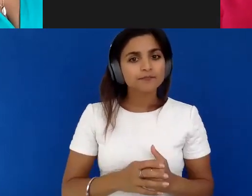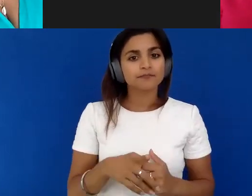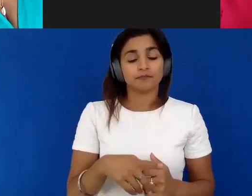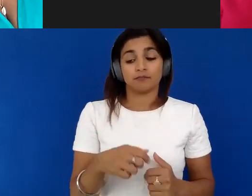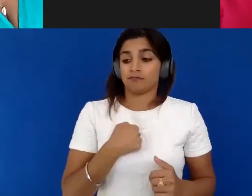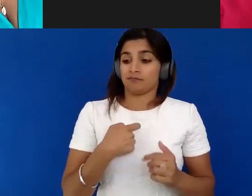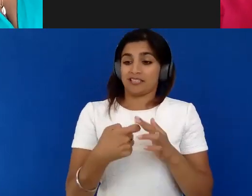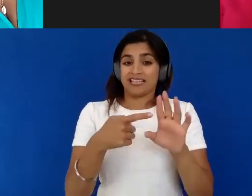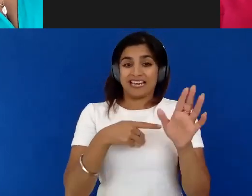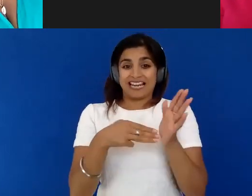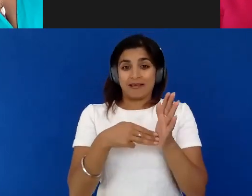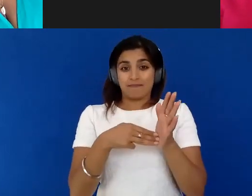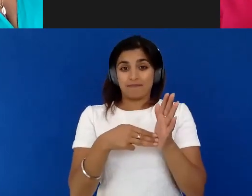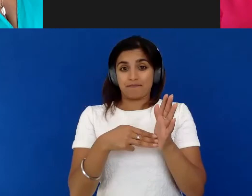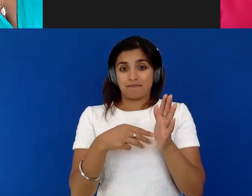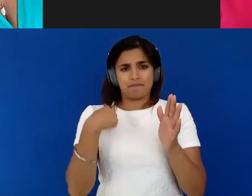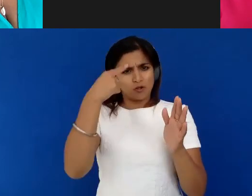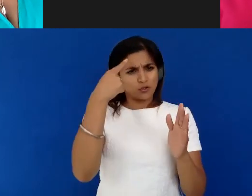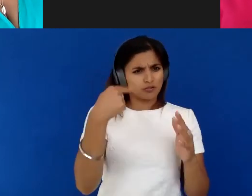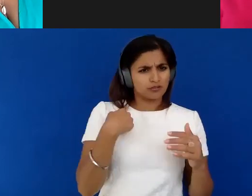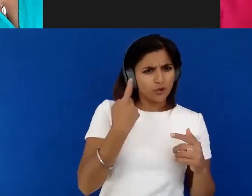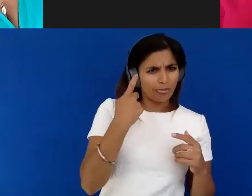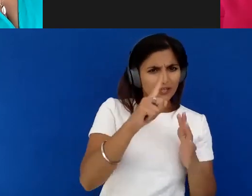is queer if she is, she hasn't told me and if she isn't and she hasn't told me